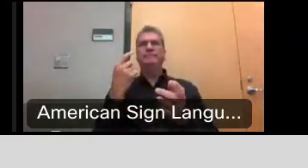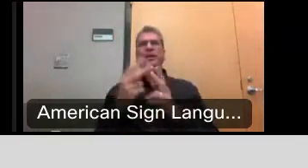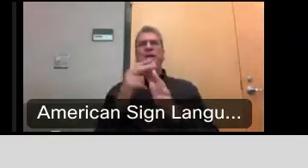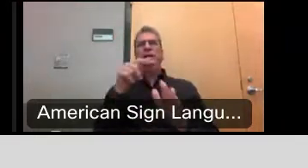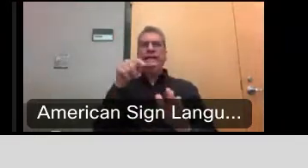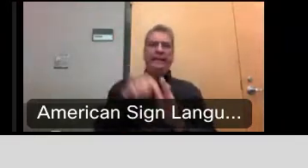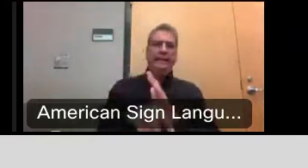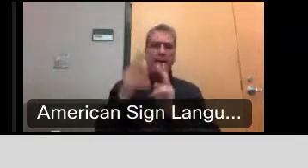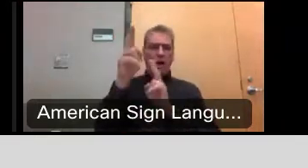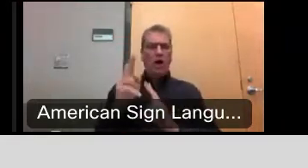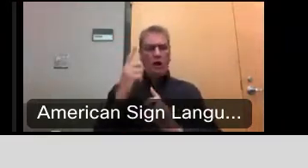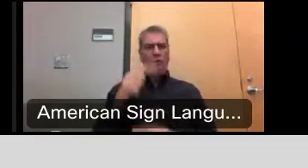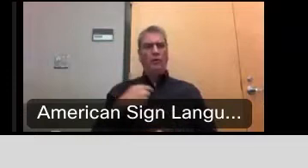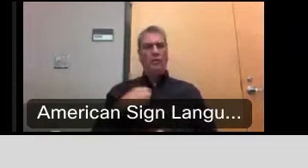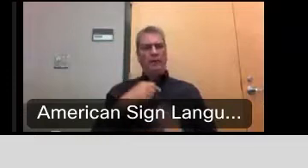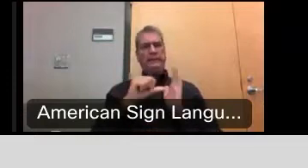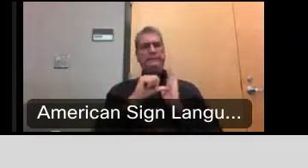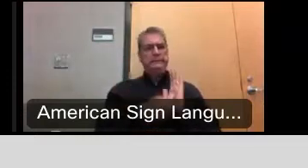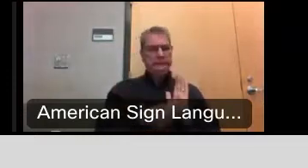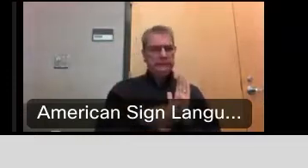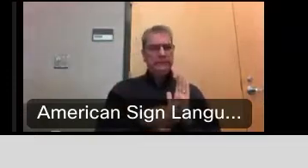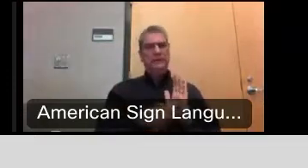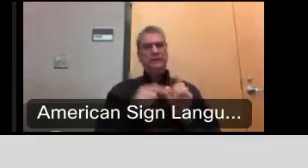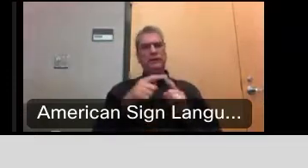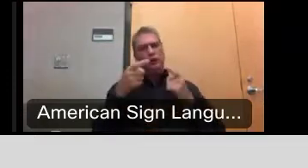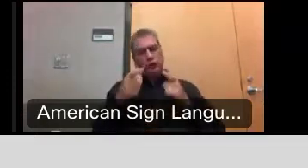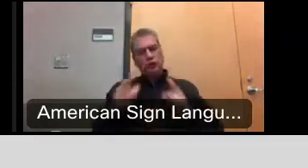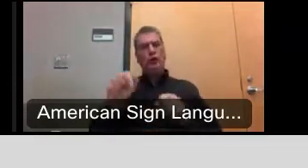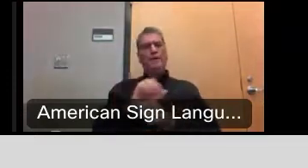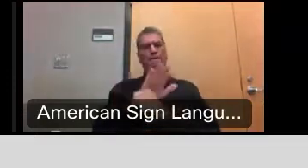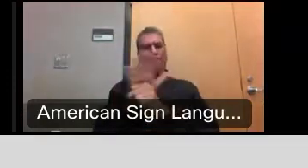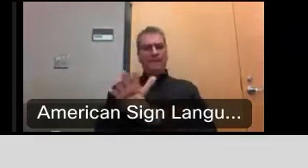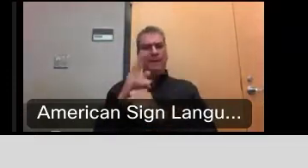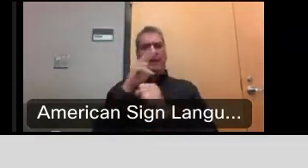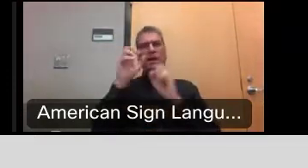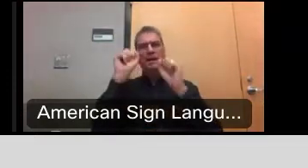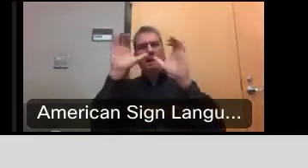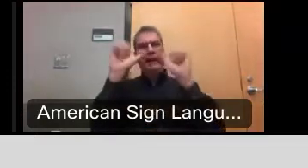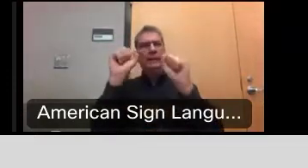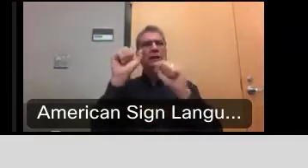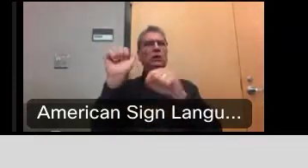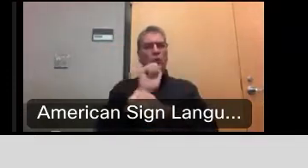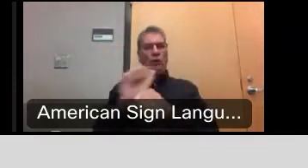me to be here during the pandemic and see the amazing work that public health in Texas